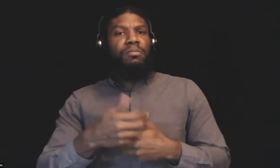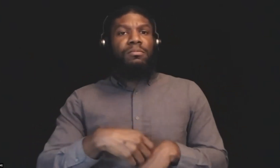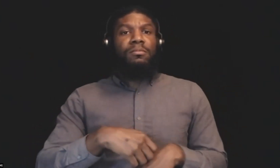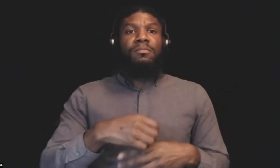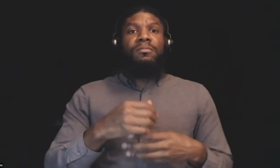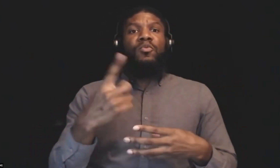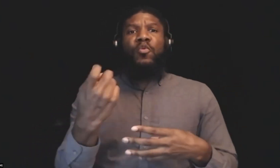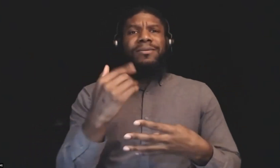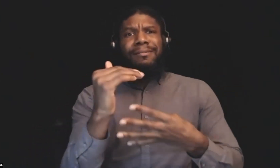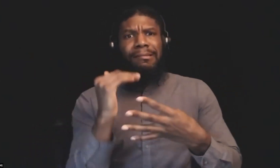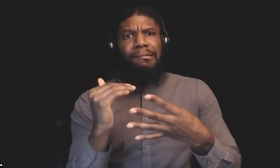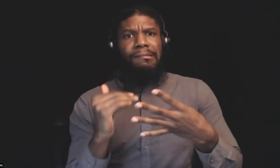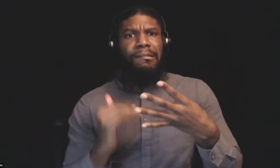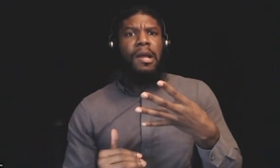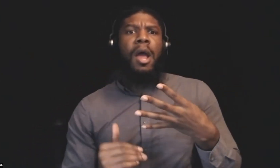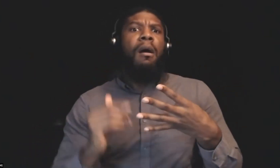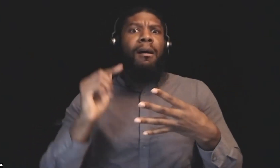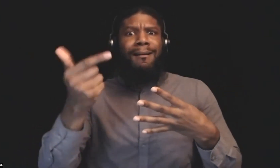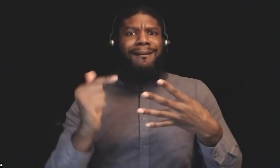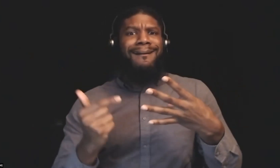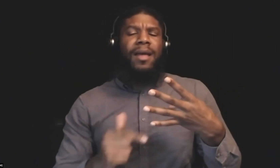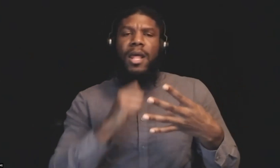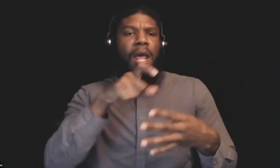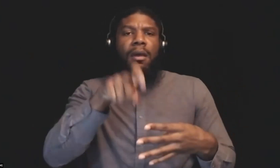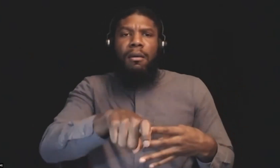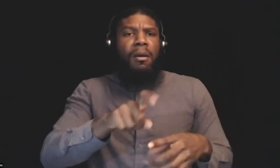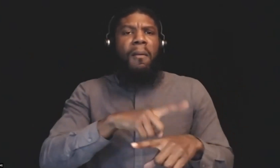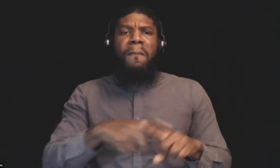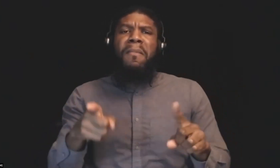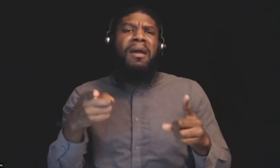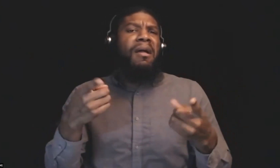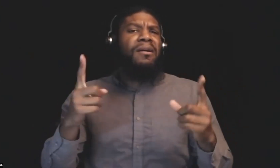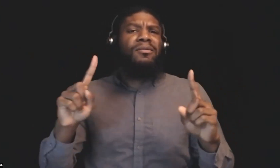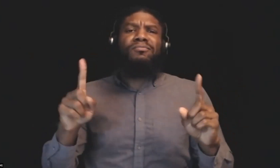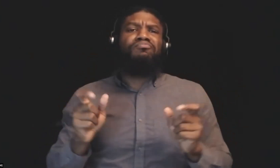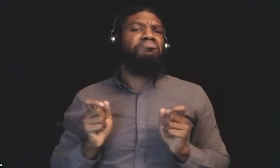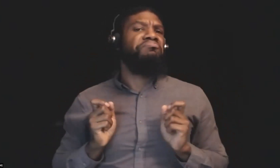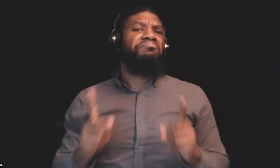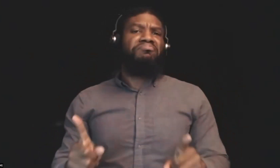that we necessarily need to. We can kind of take it in whatever direction people want to discuss so